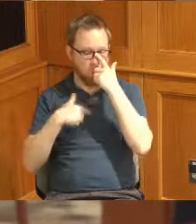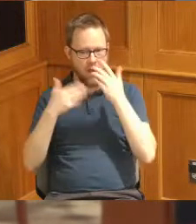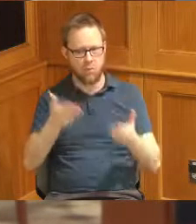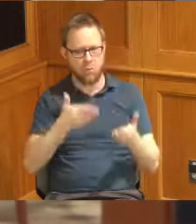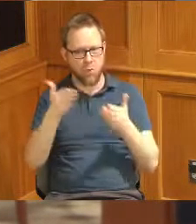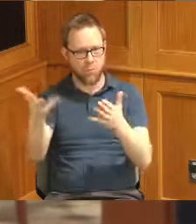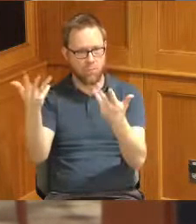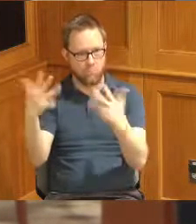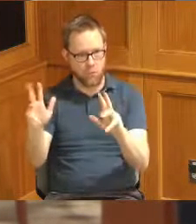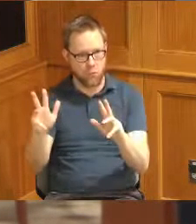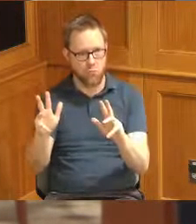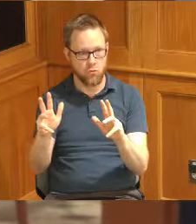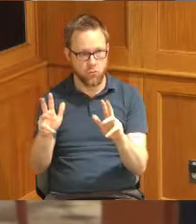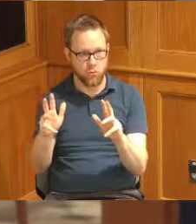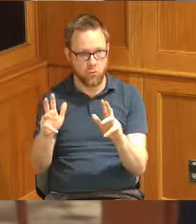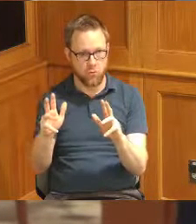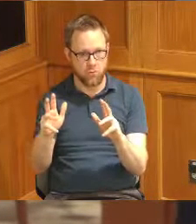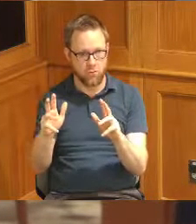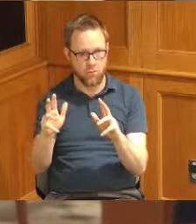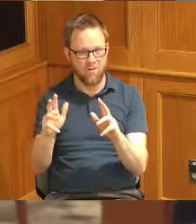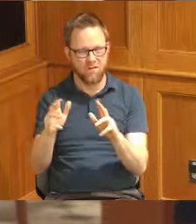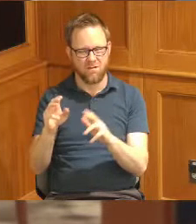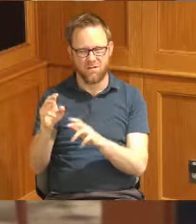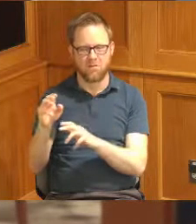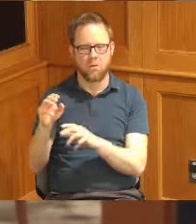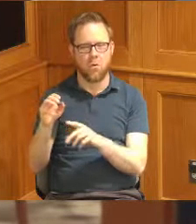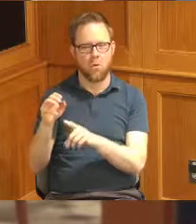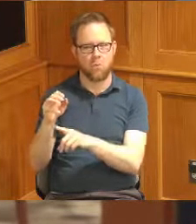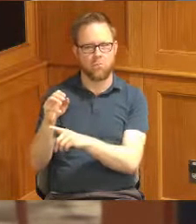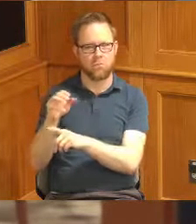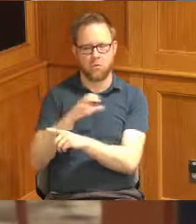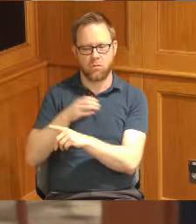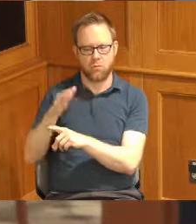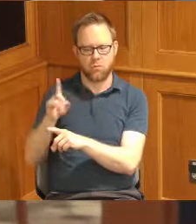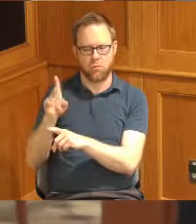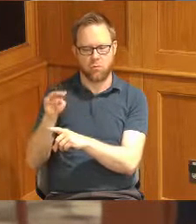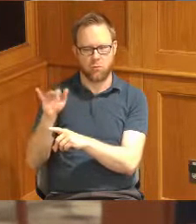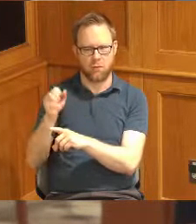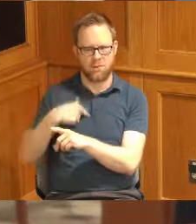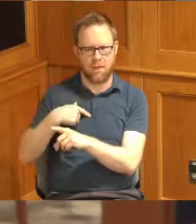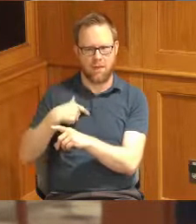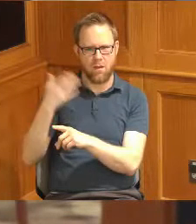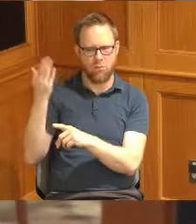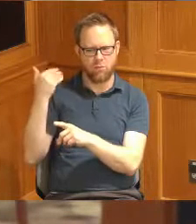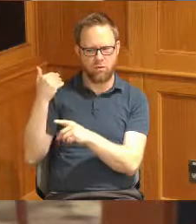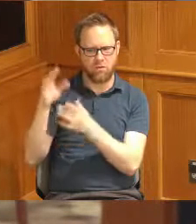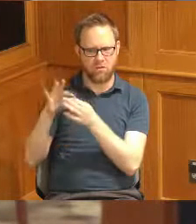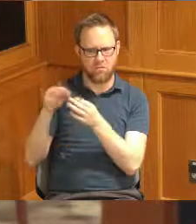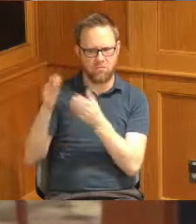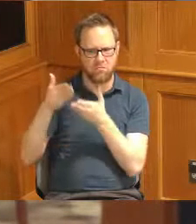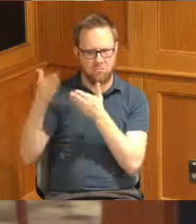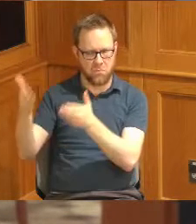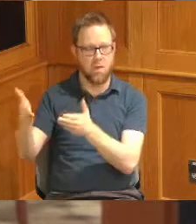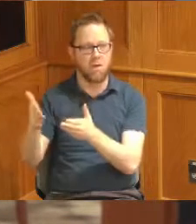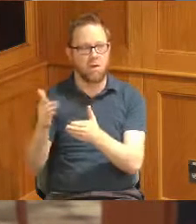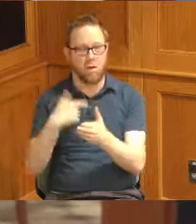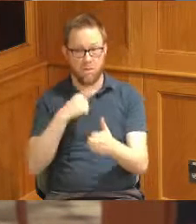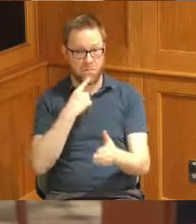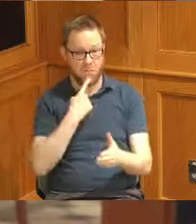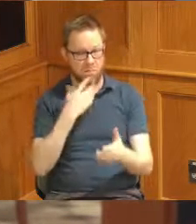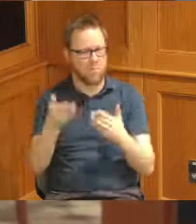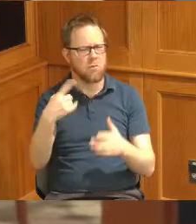as I told Madam Dumas I was going to do and I'm serious about all of it maybe a joke to you but